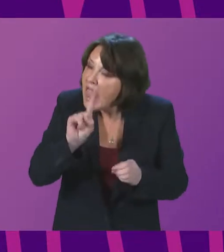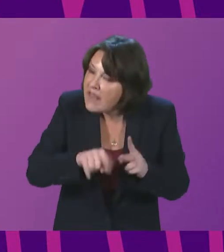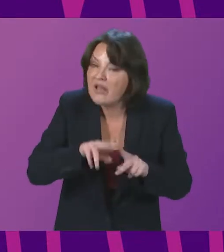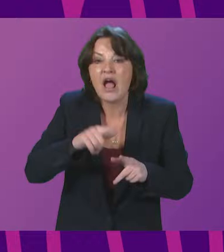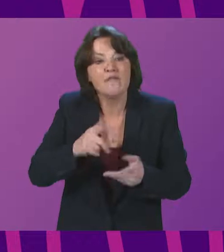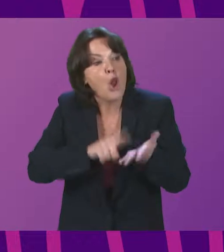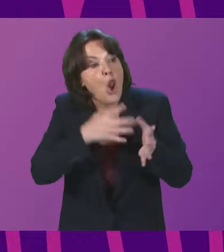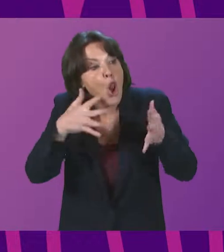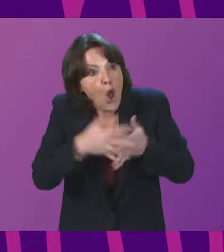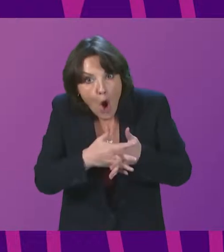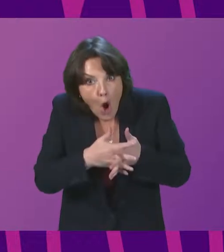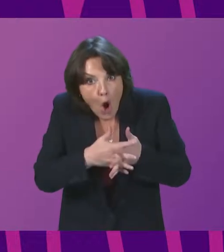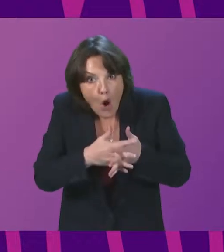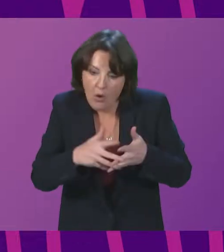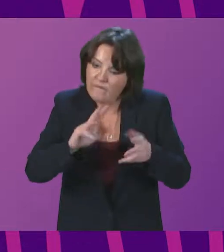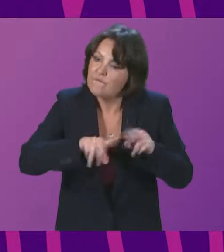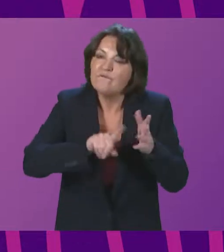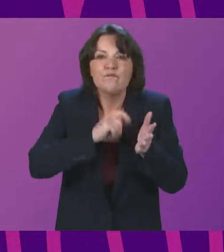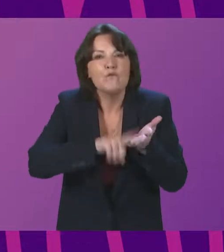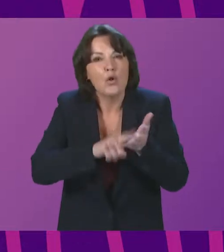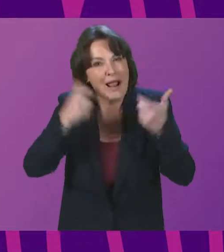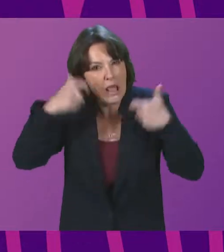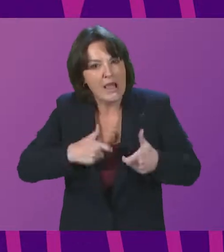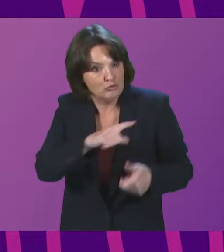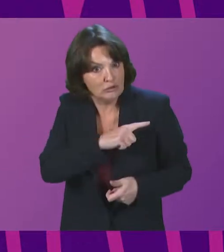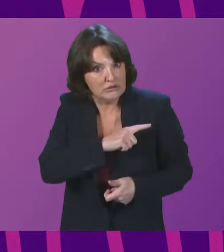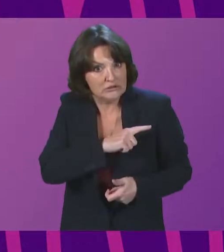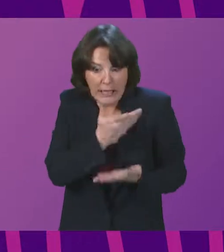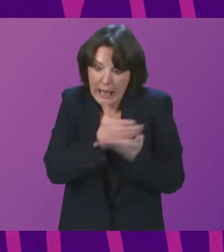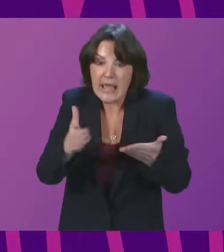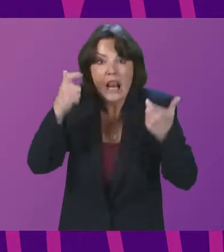Are there clear legal reasons for hiding that information from the public, or will the First